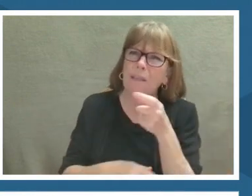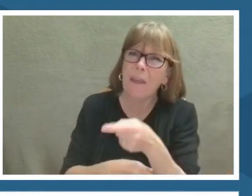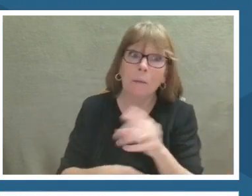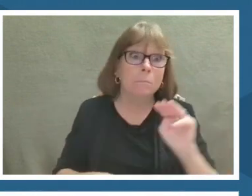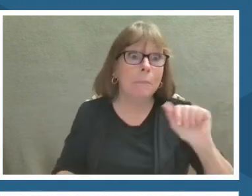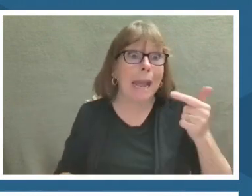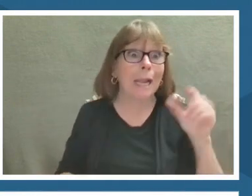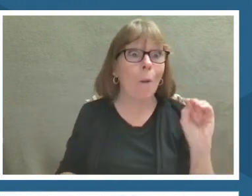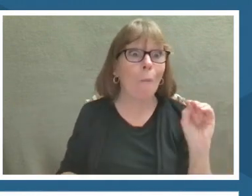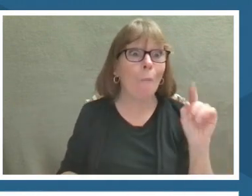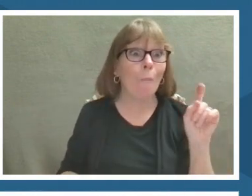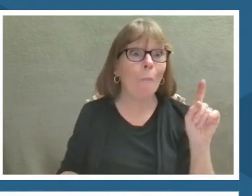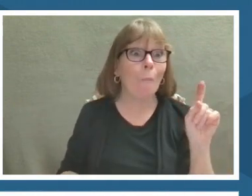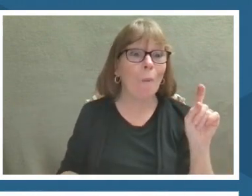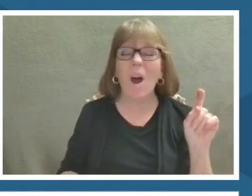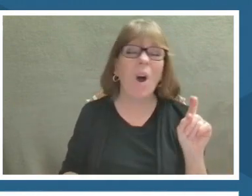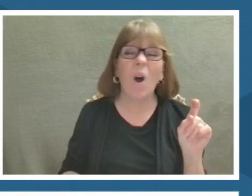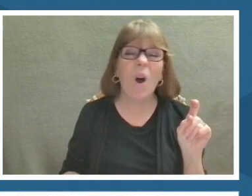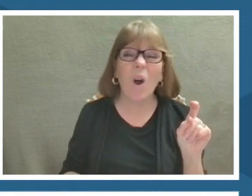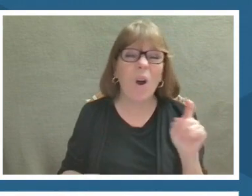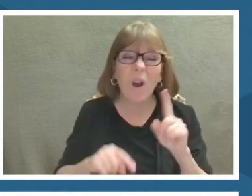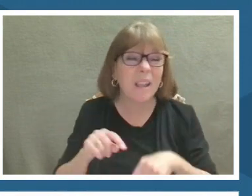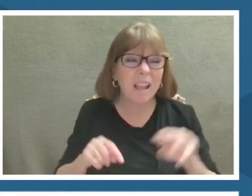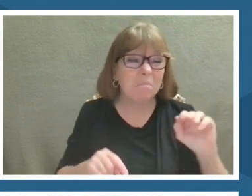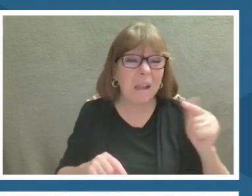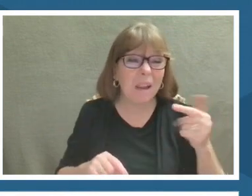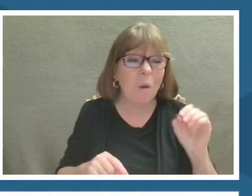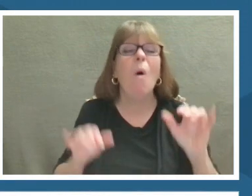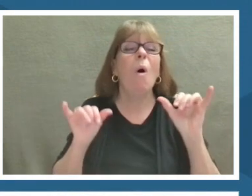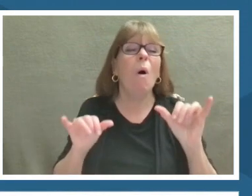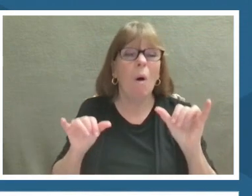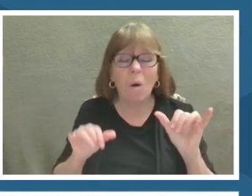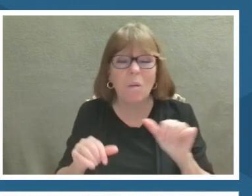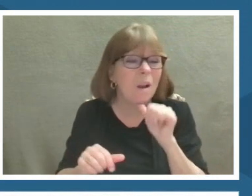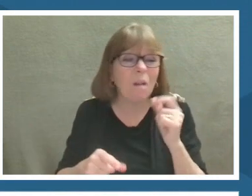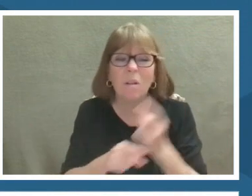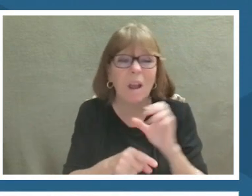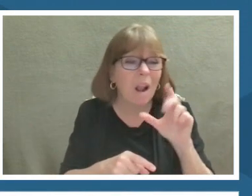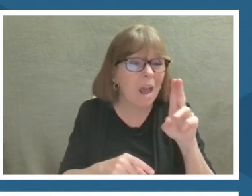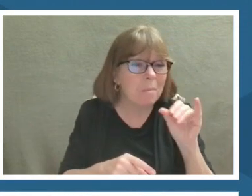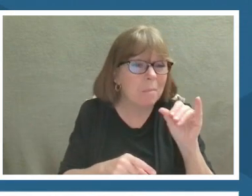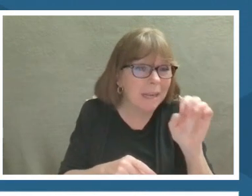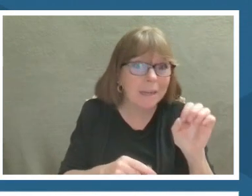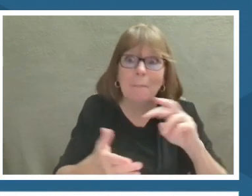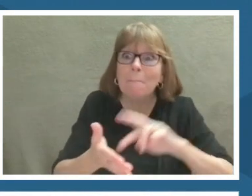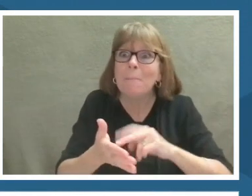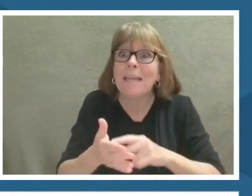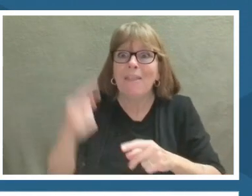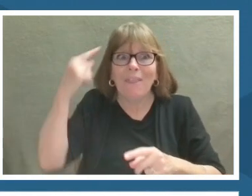the climate not do that um and then you've got innovation and